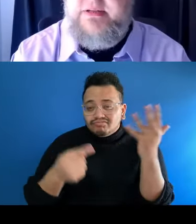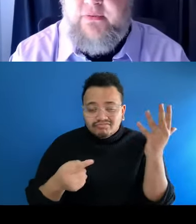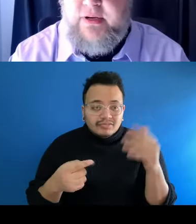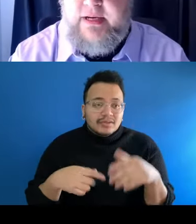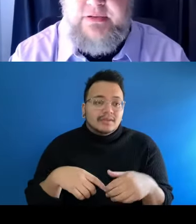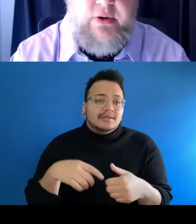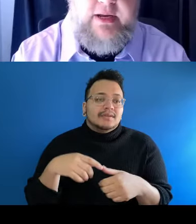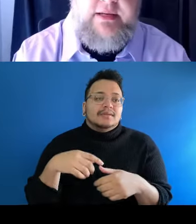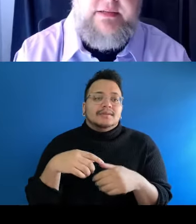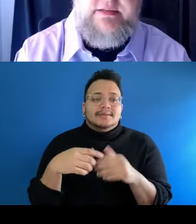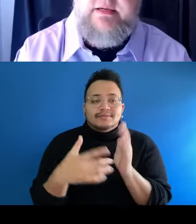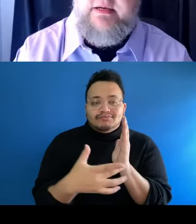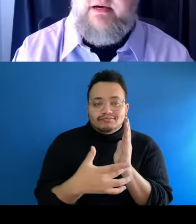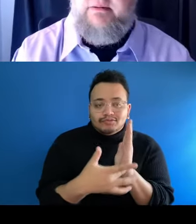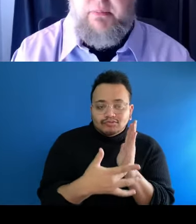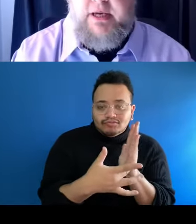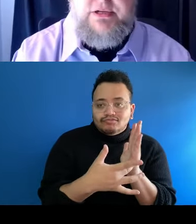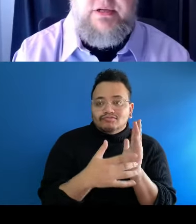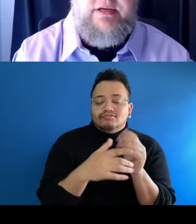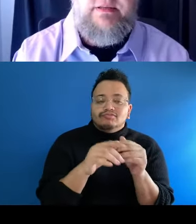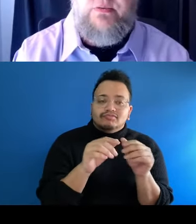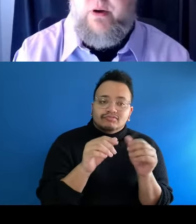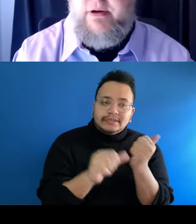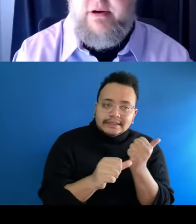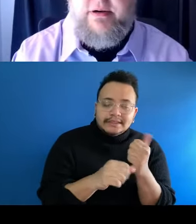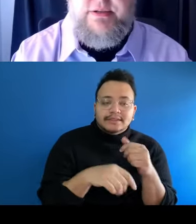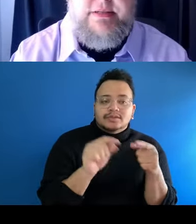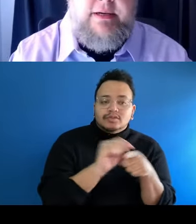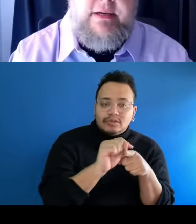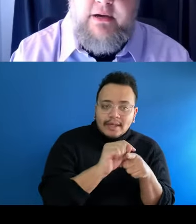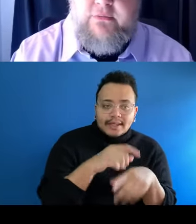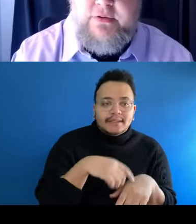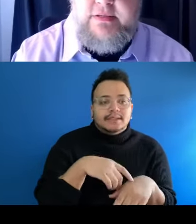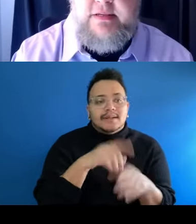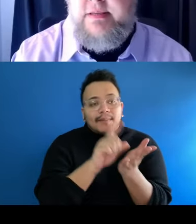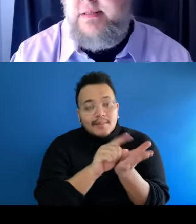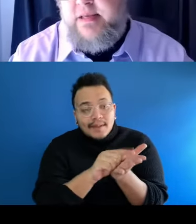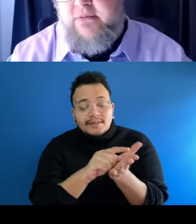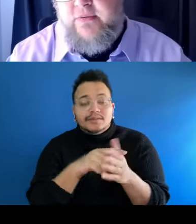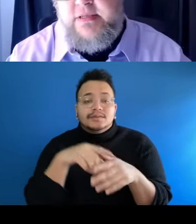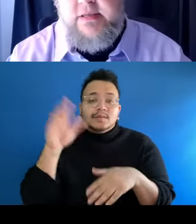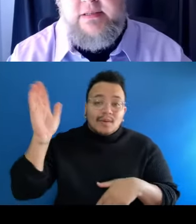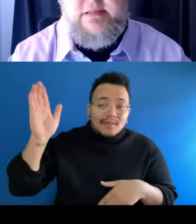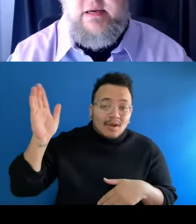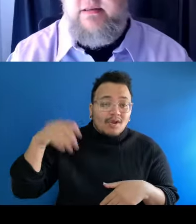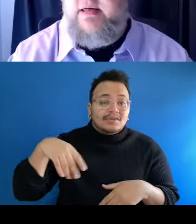lots of different kinds of trainings, publications, webinars, conferences, site visits,